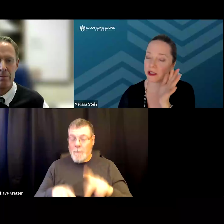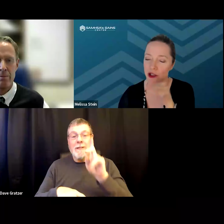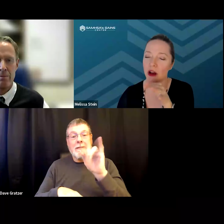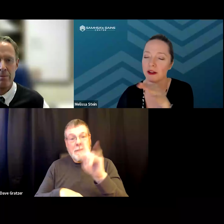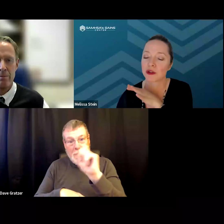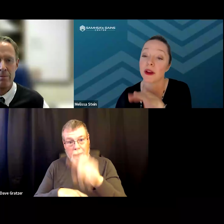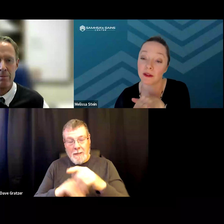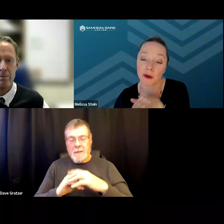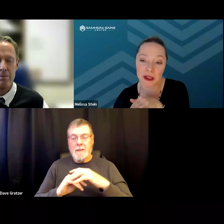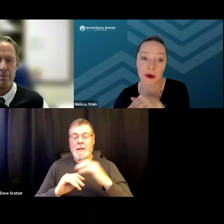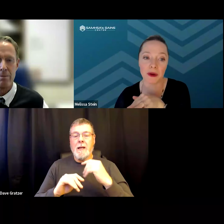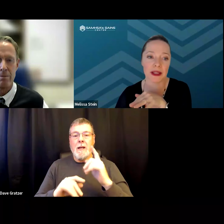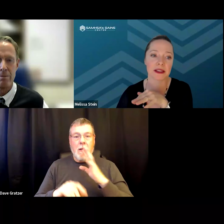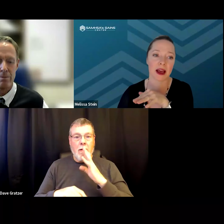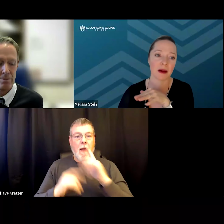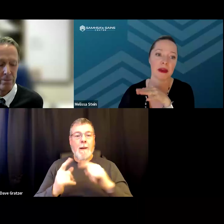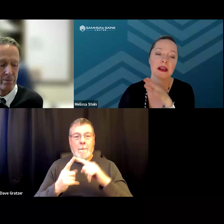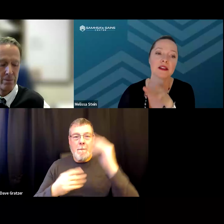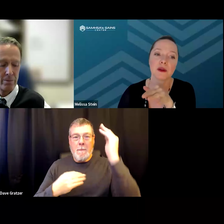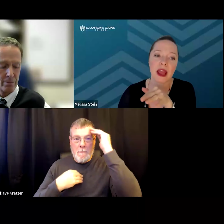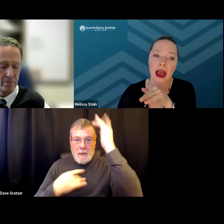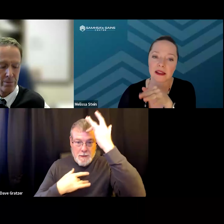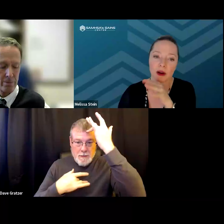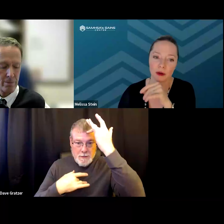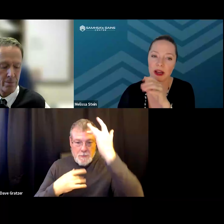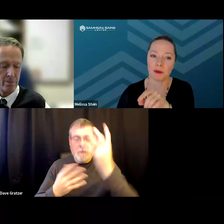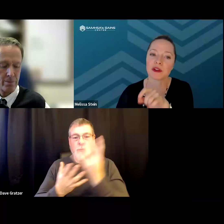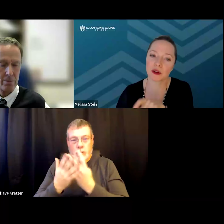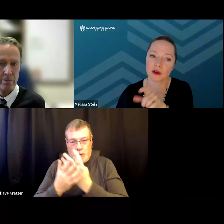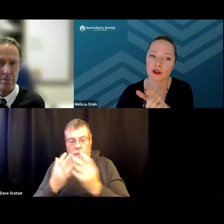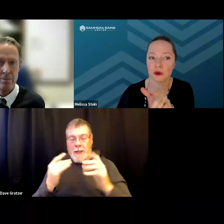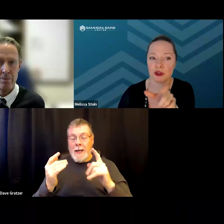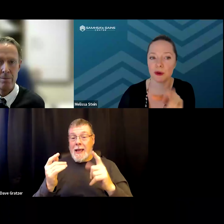we touched on screening for mental illness, so they asked are there any particular tools